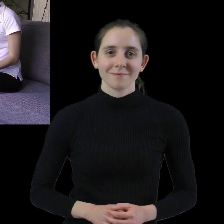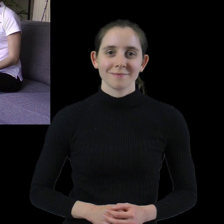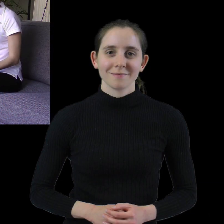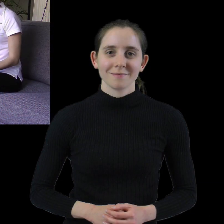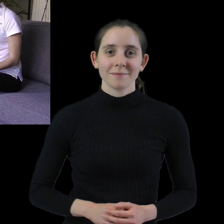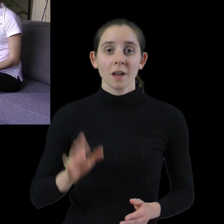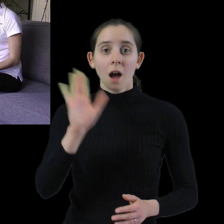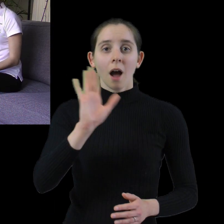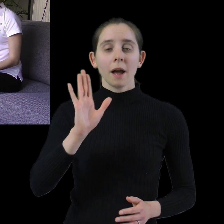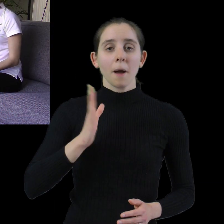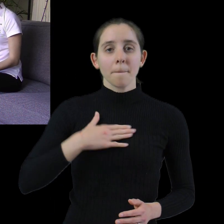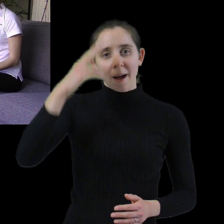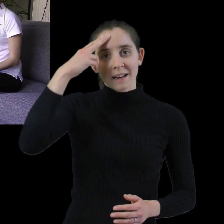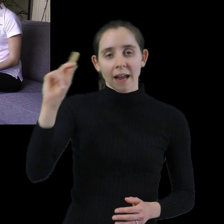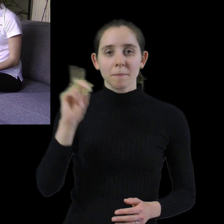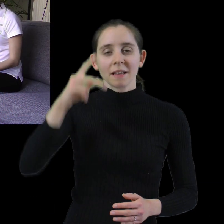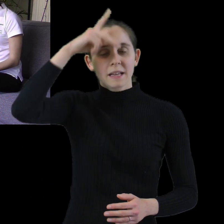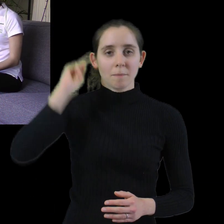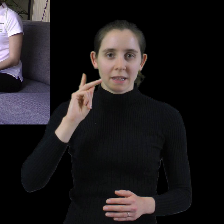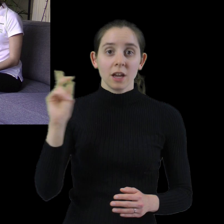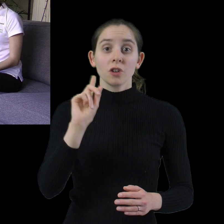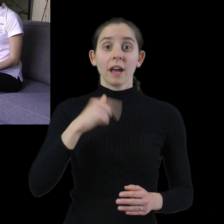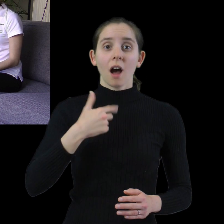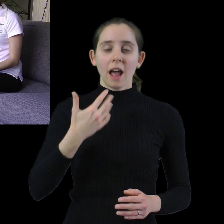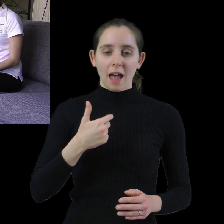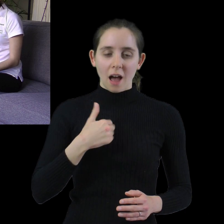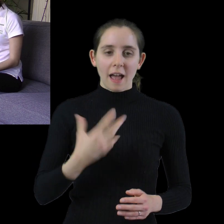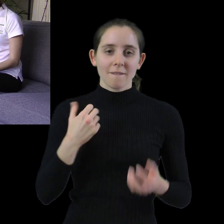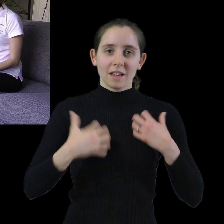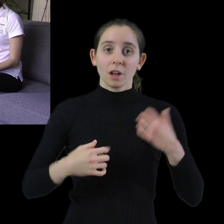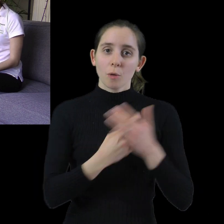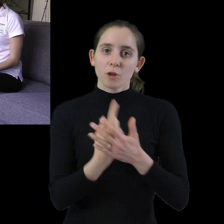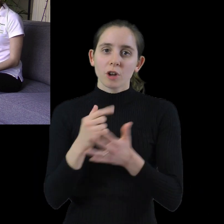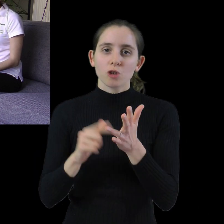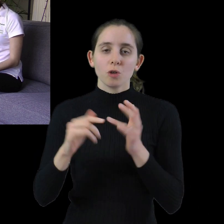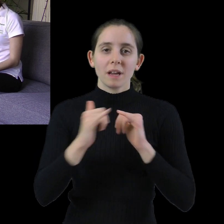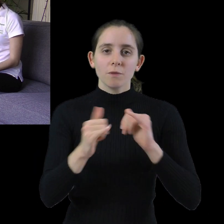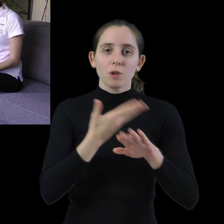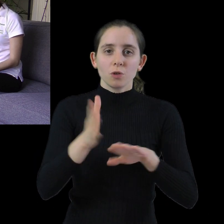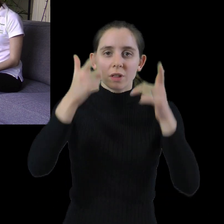Hi, My name is Kimberley Uglješa. Today I have the exciting opportunity to interview the new leaders of Christian